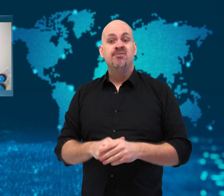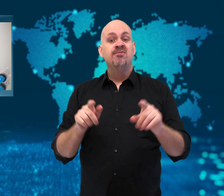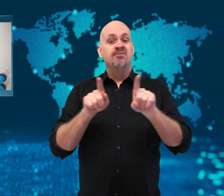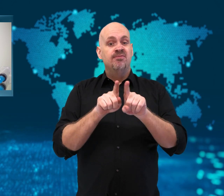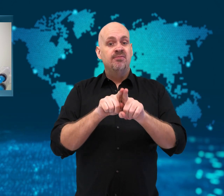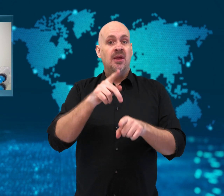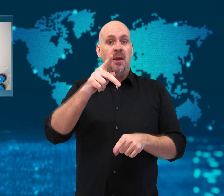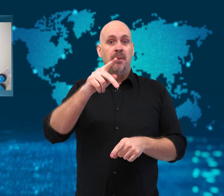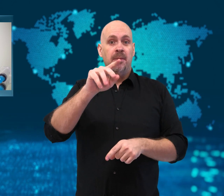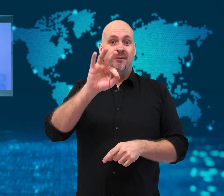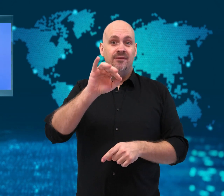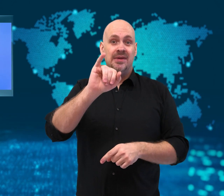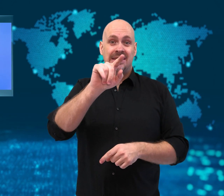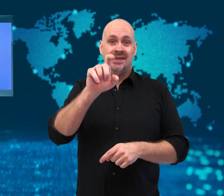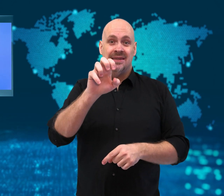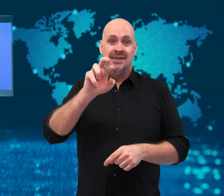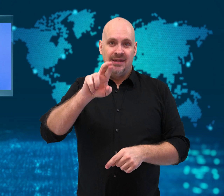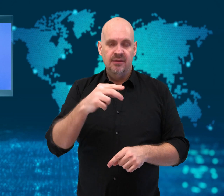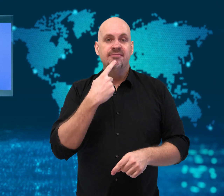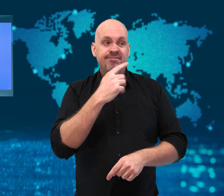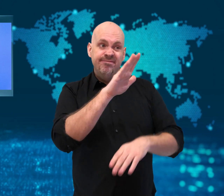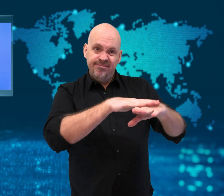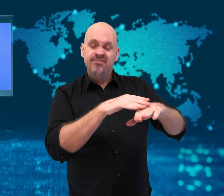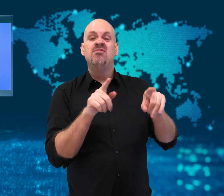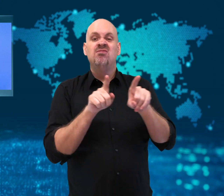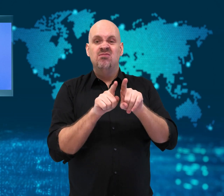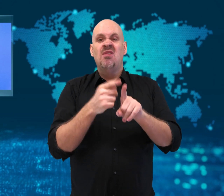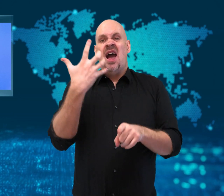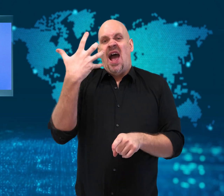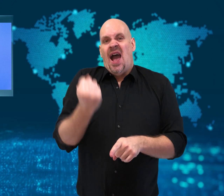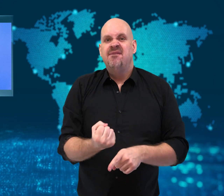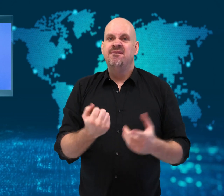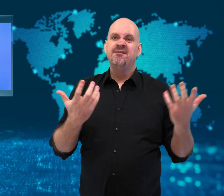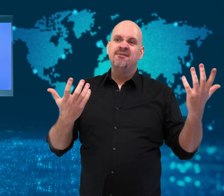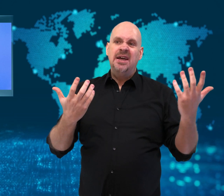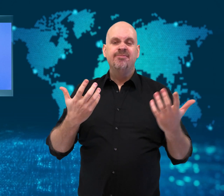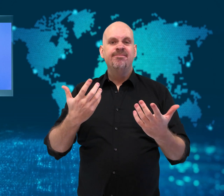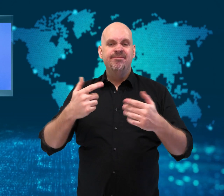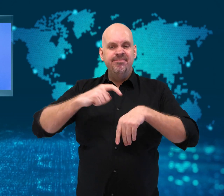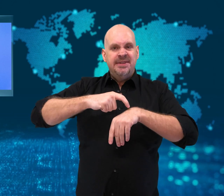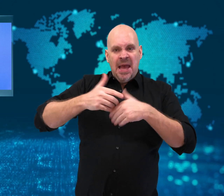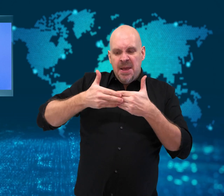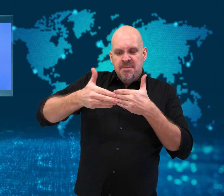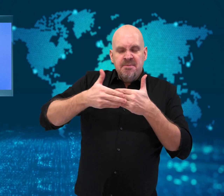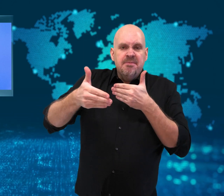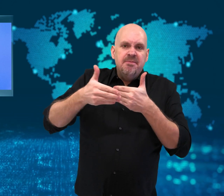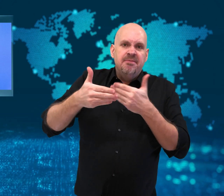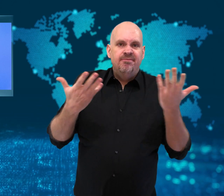told European Union (EU) officials last Friday they need to cut